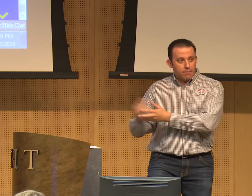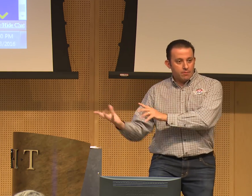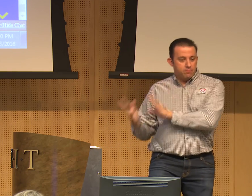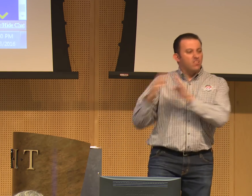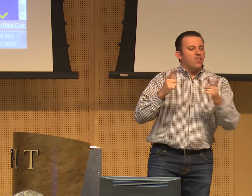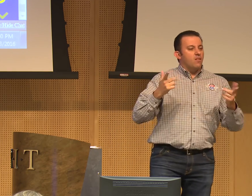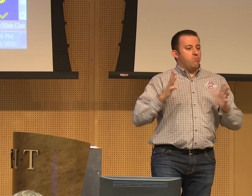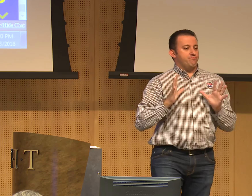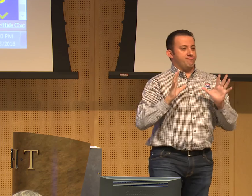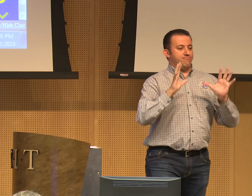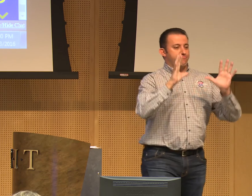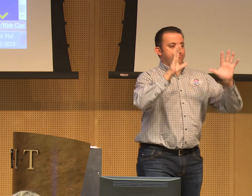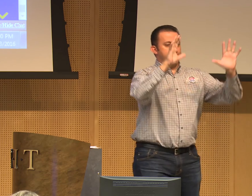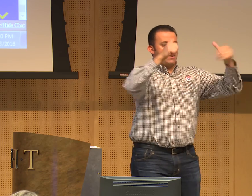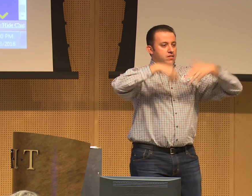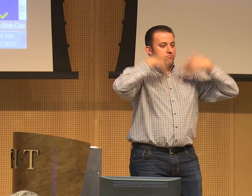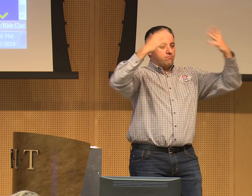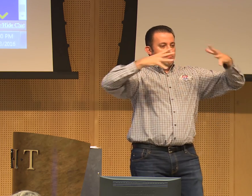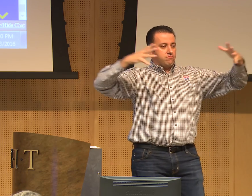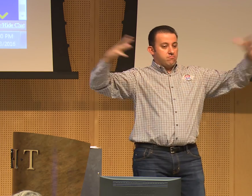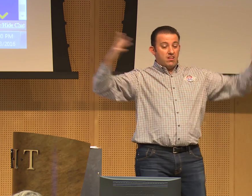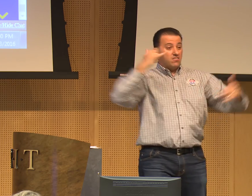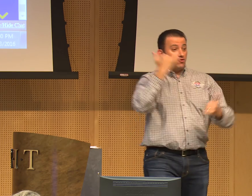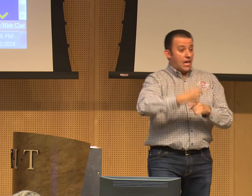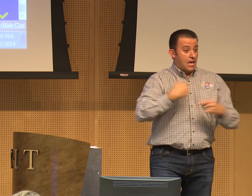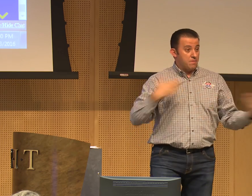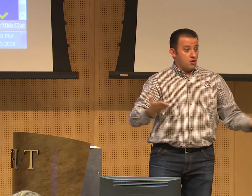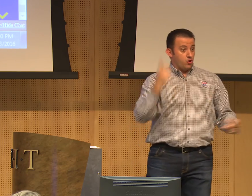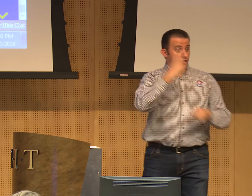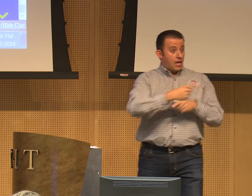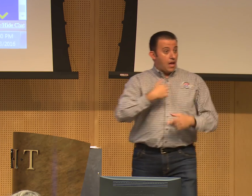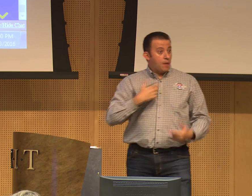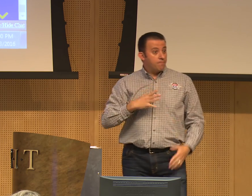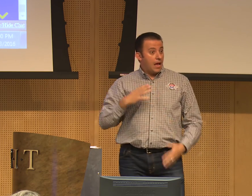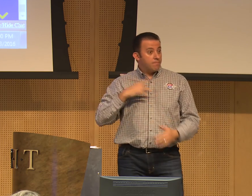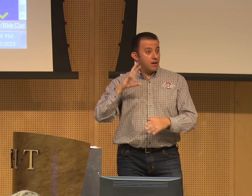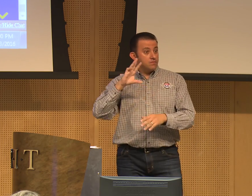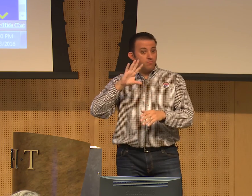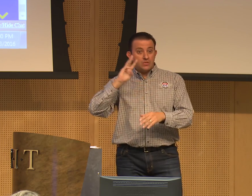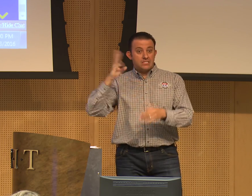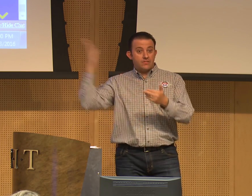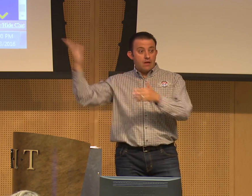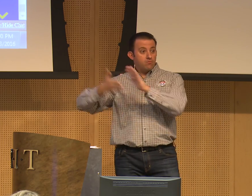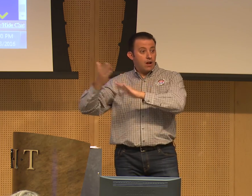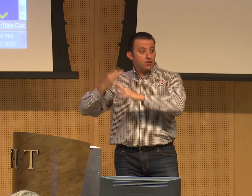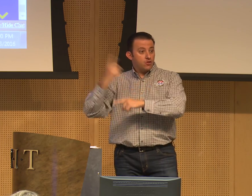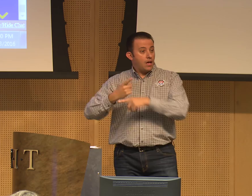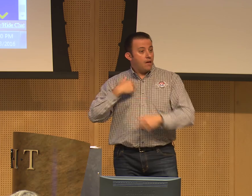bring them on board, and they move those goals forward for you. I'm here today--you know, Route 66 is running itself